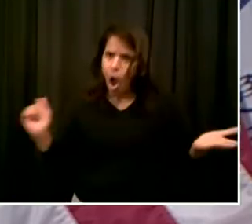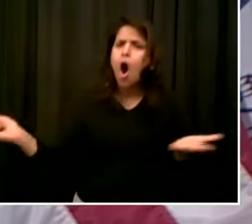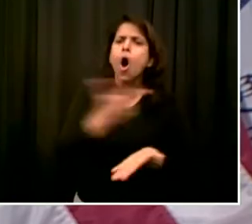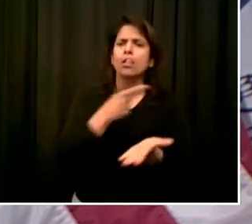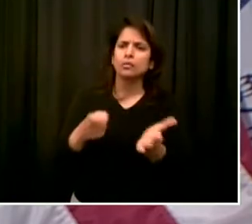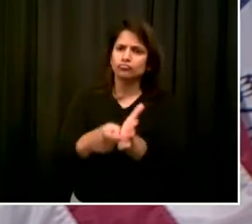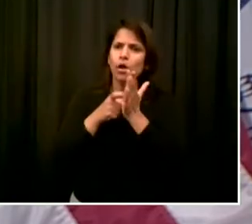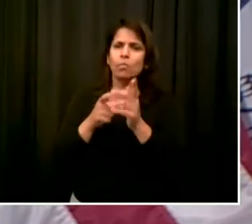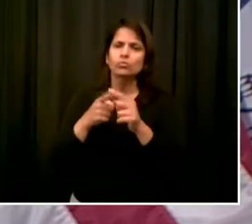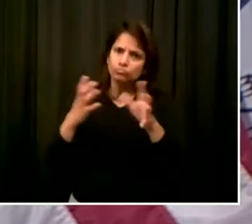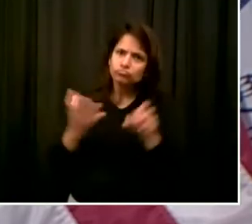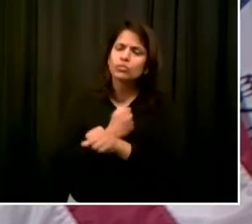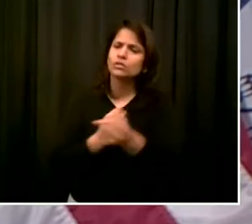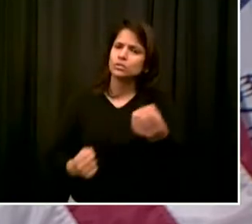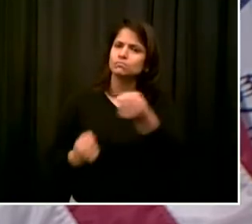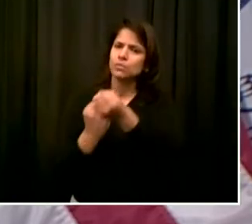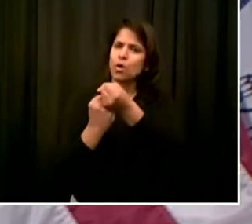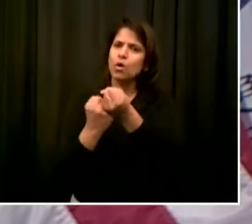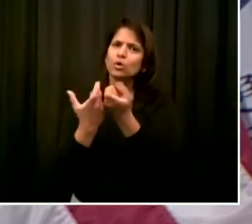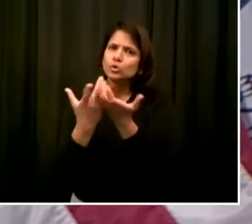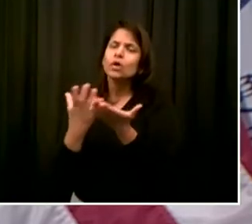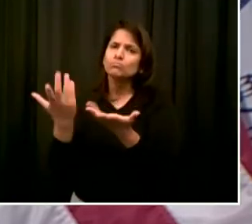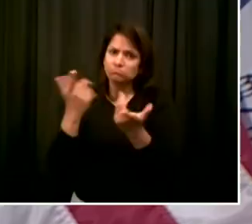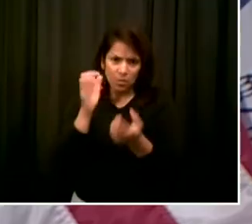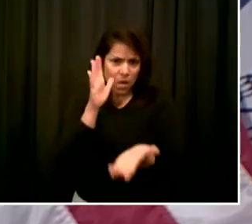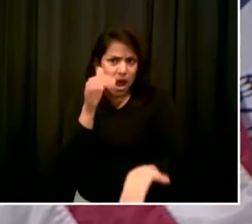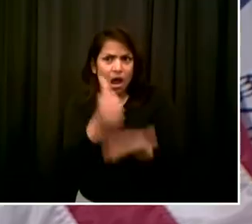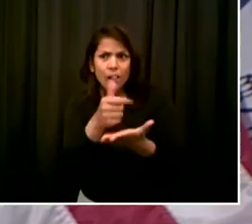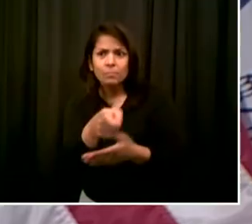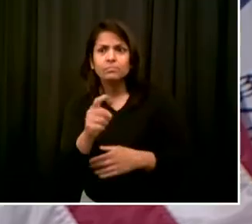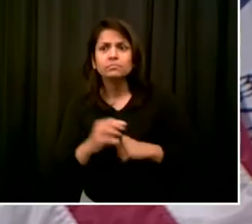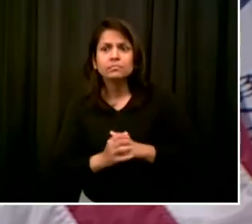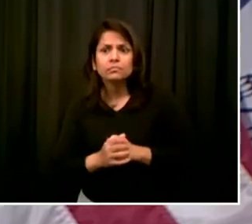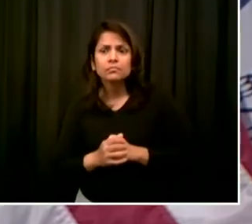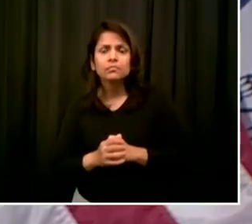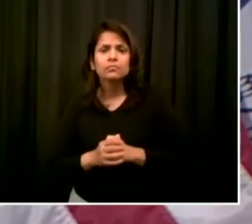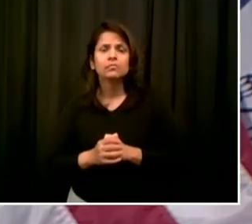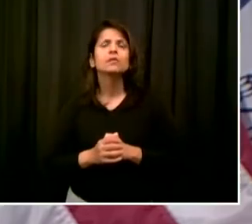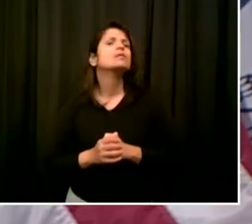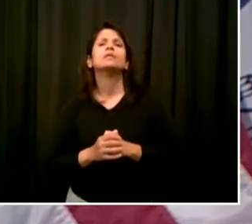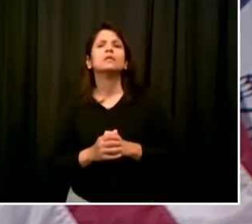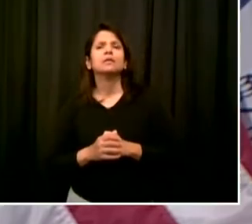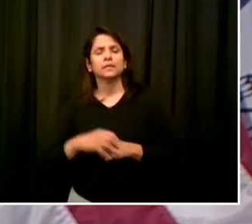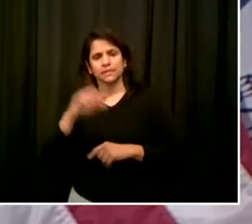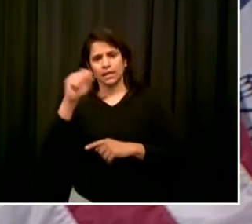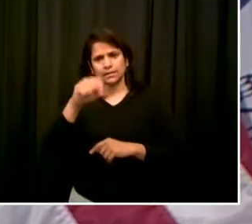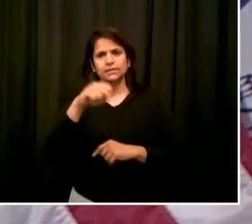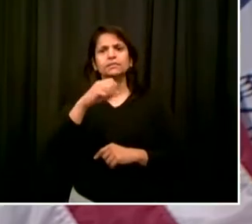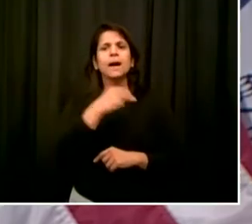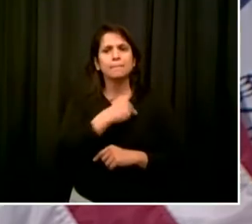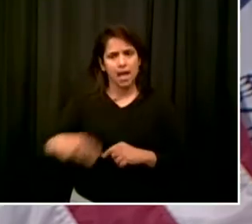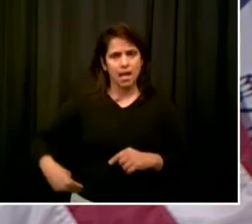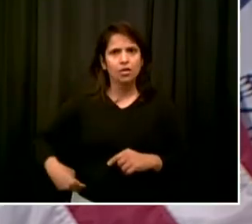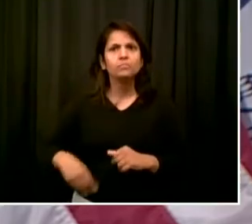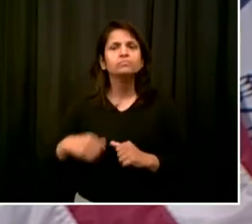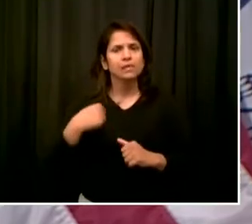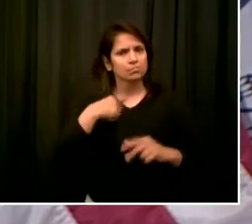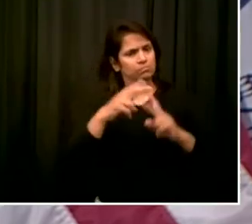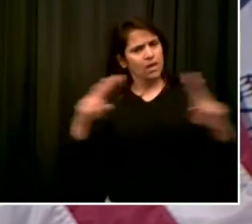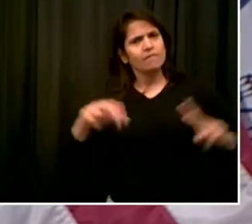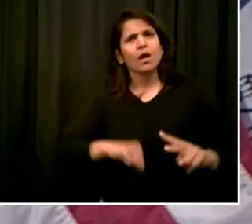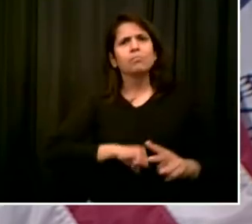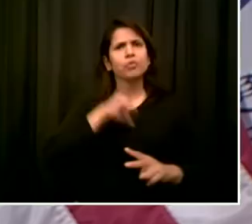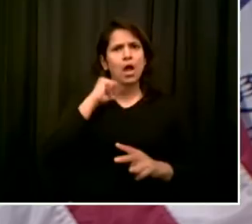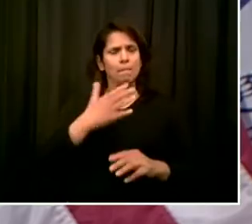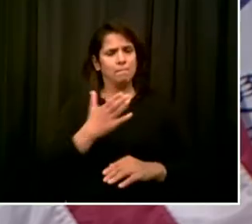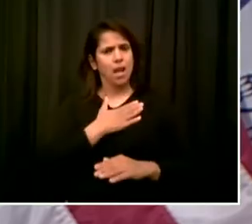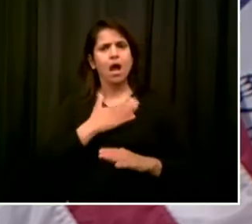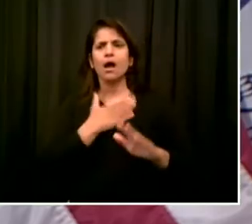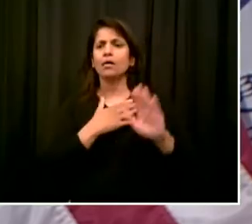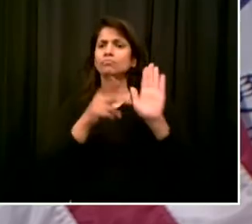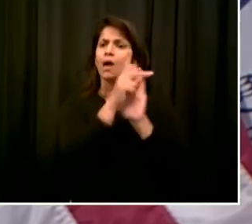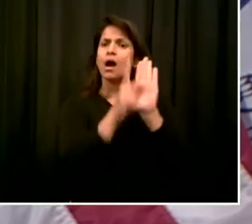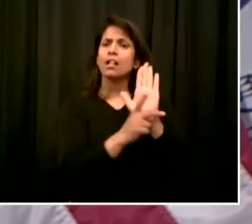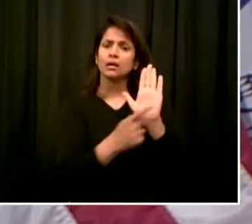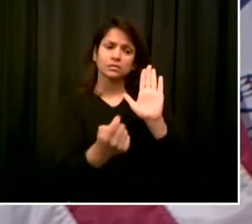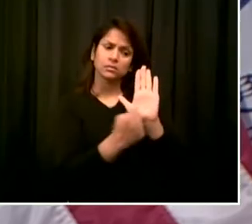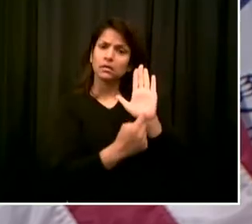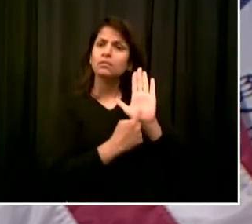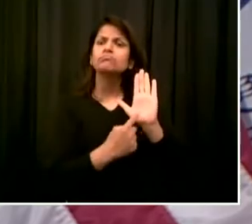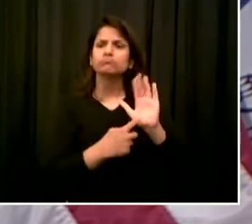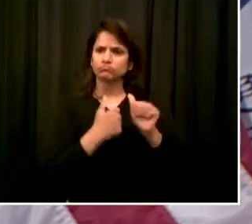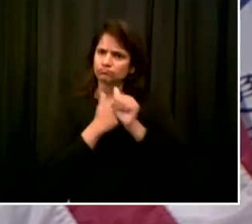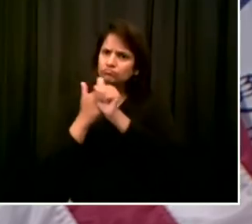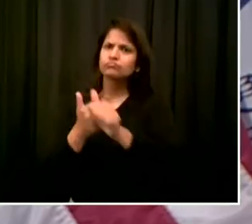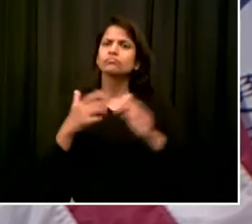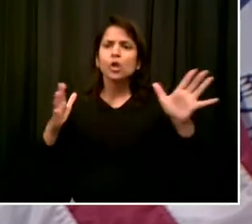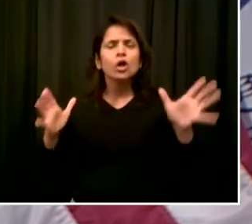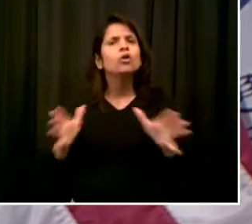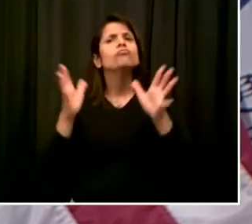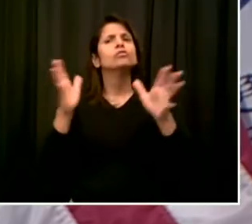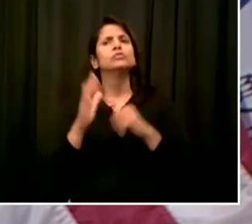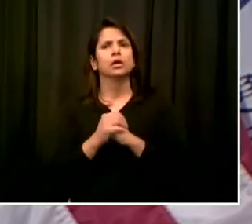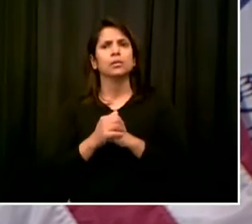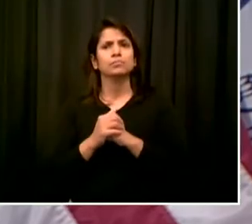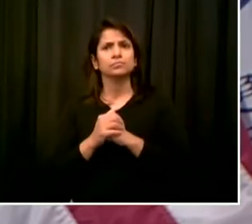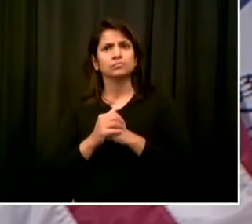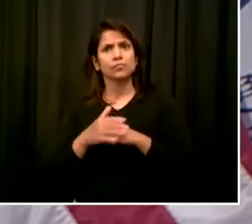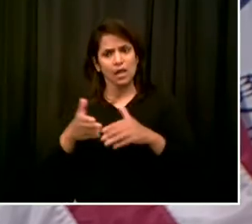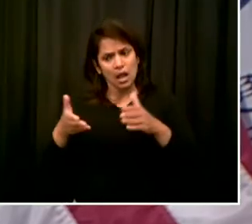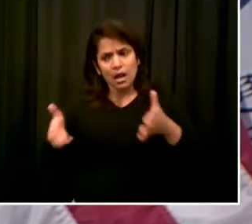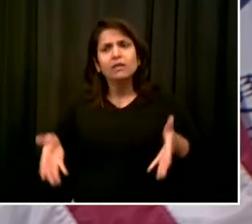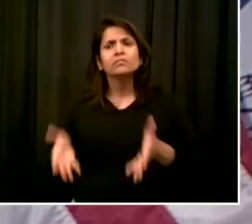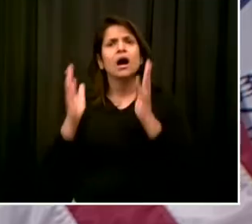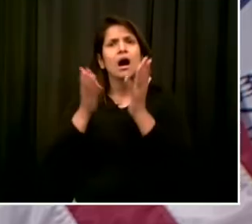ANDW E HAVE DONE THINGSDl